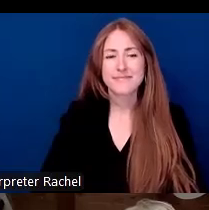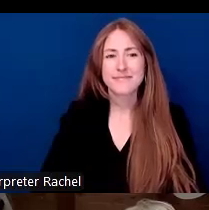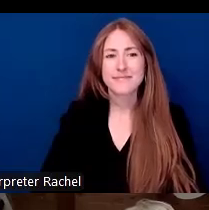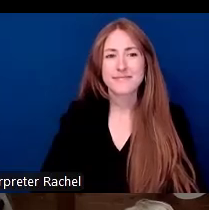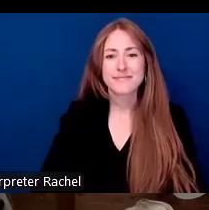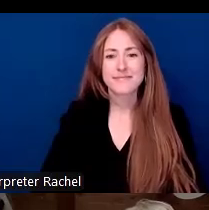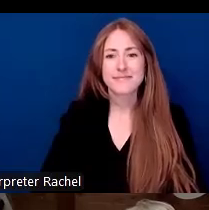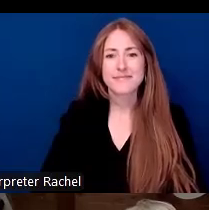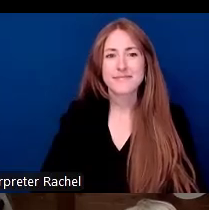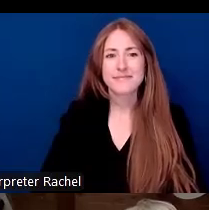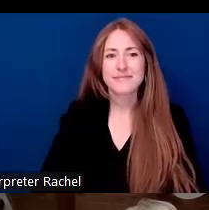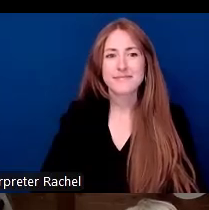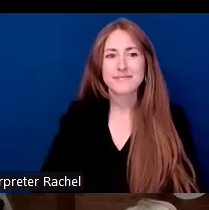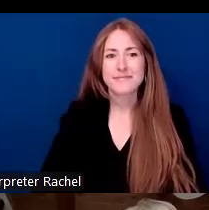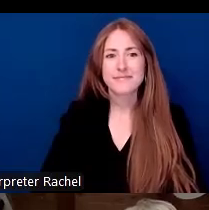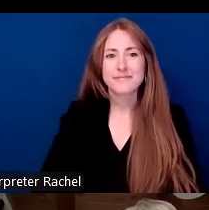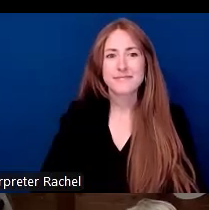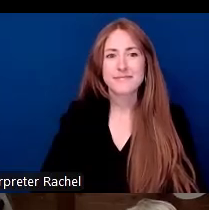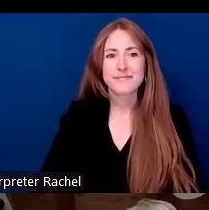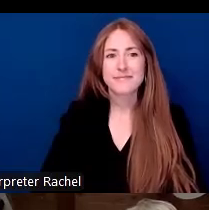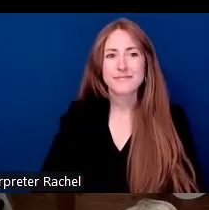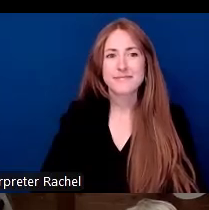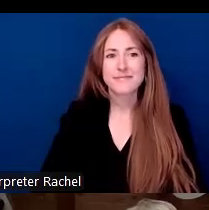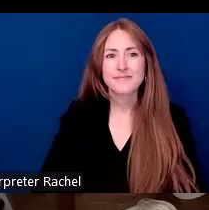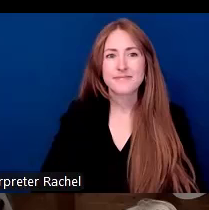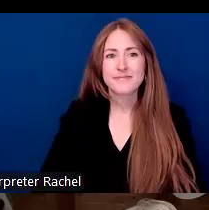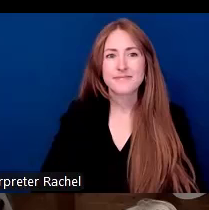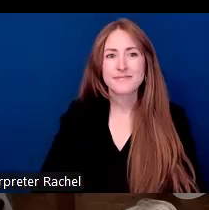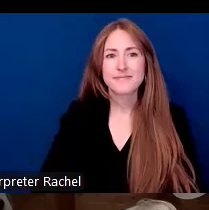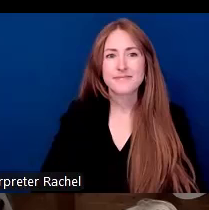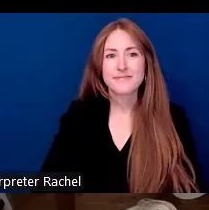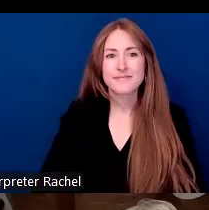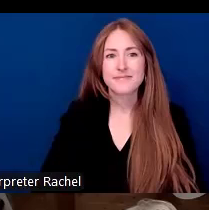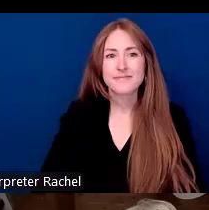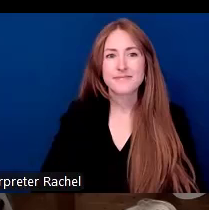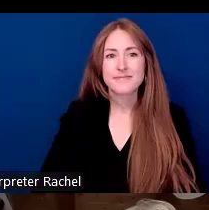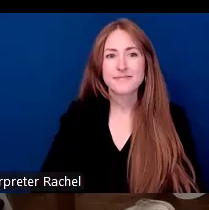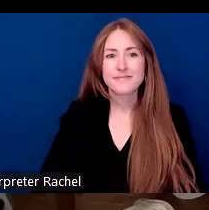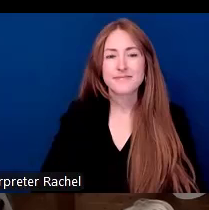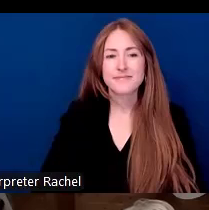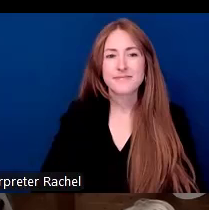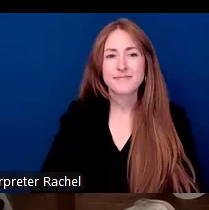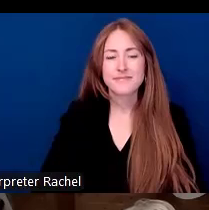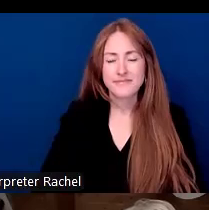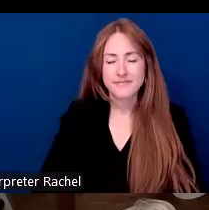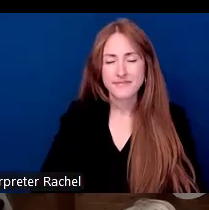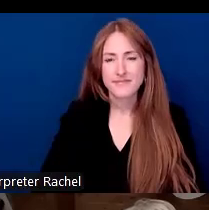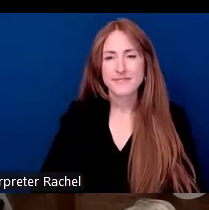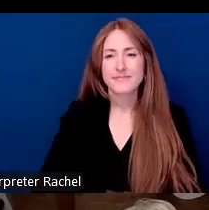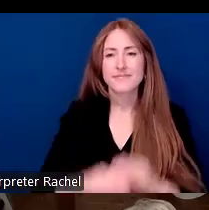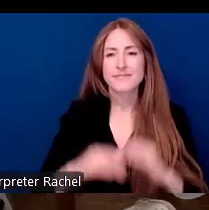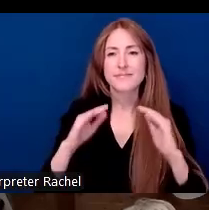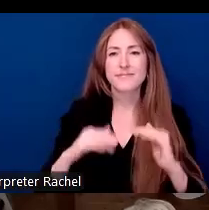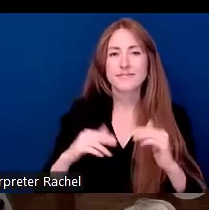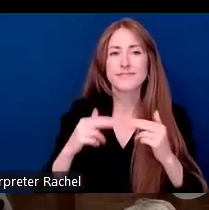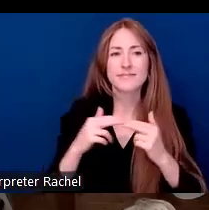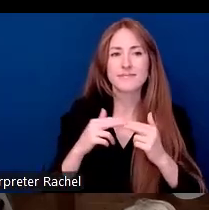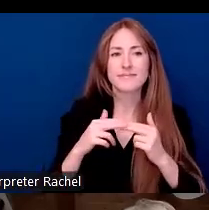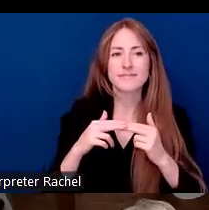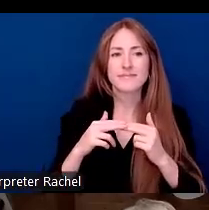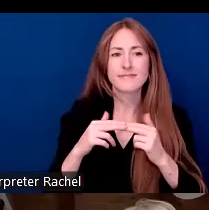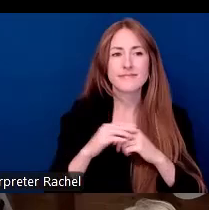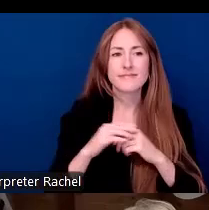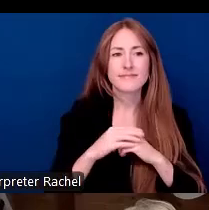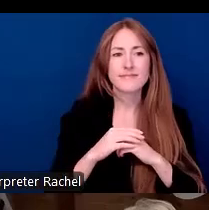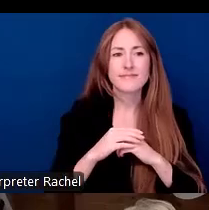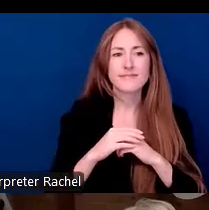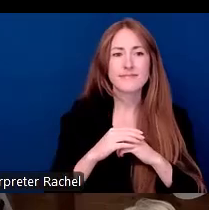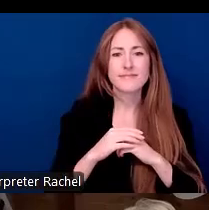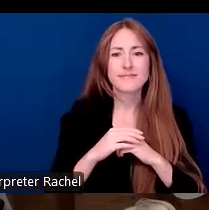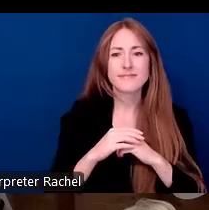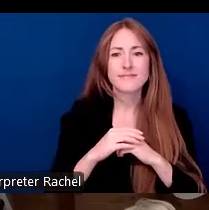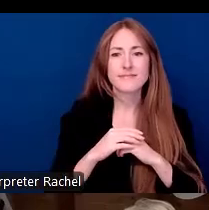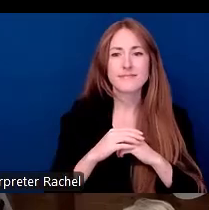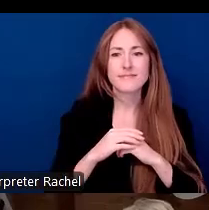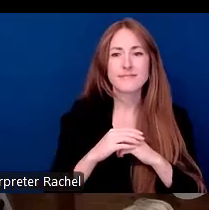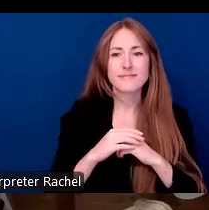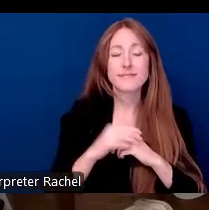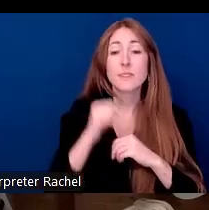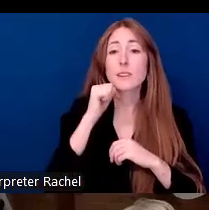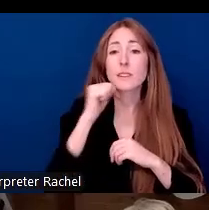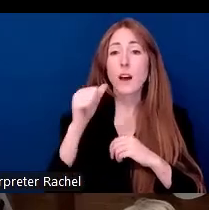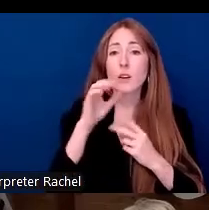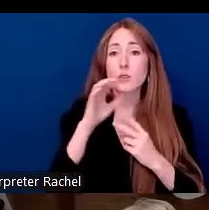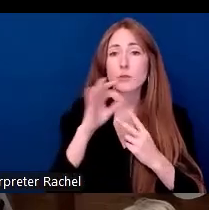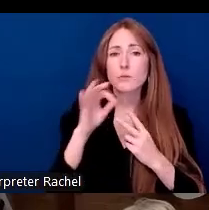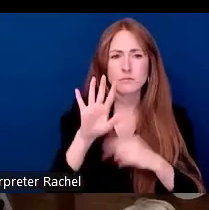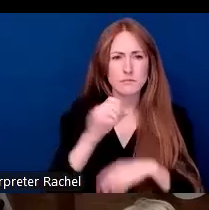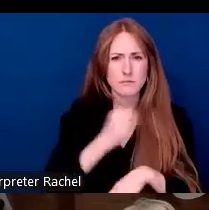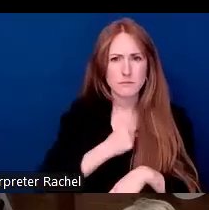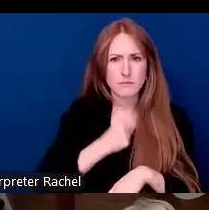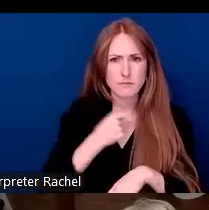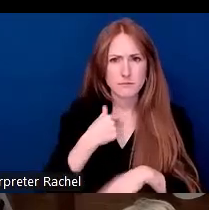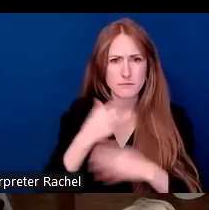Next slide please. Non-choices were also created by - sorry, did we move slides? I've lost track